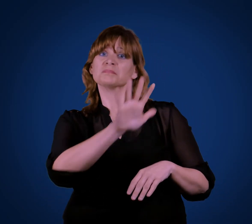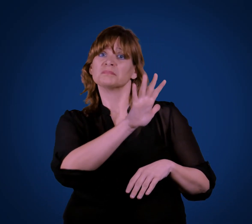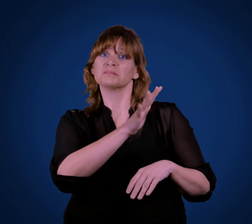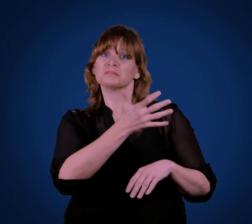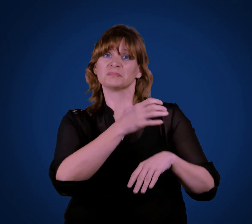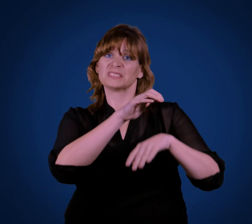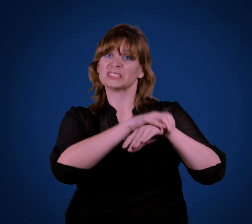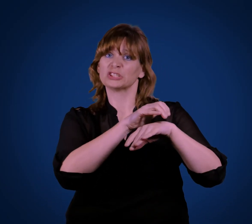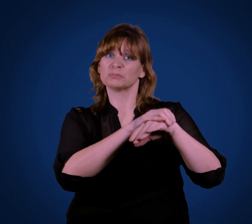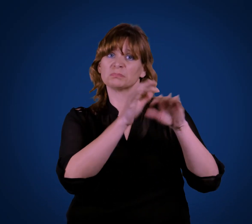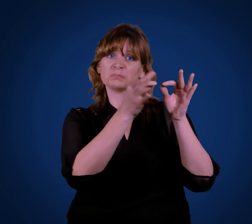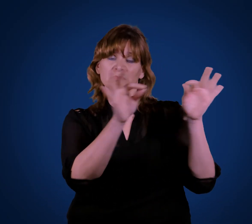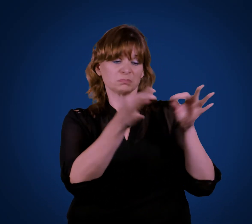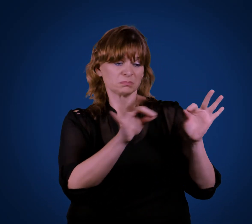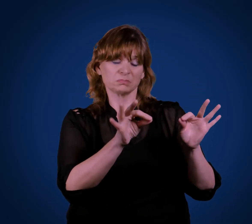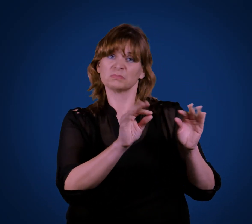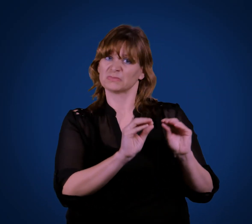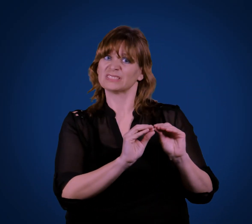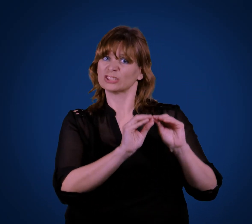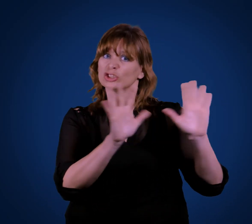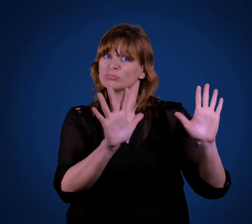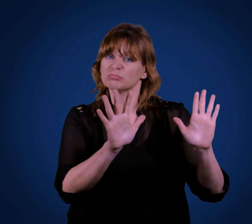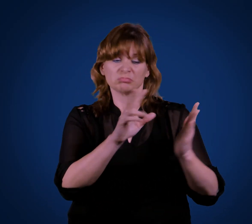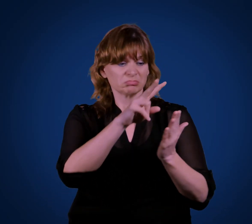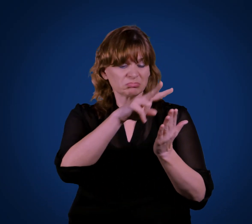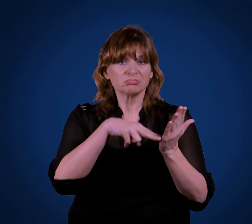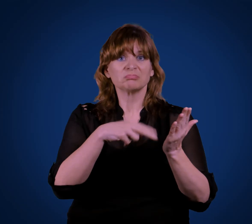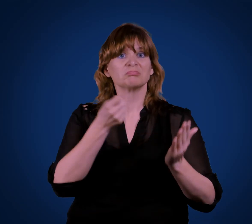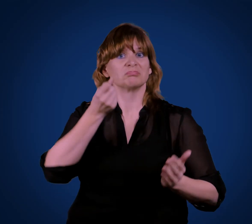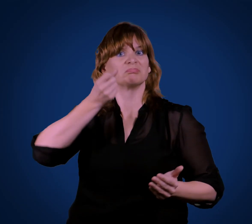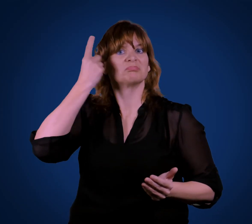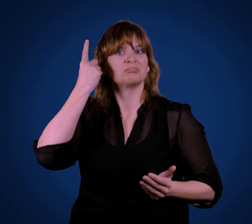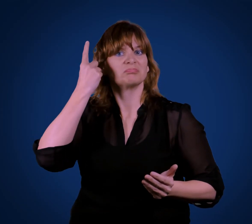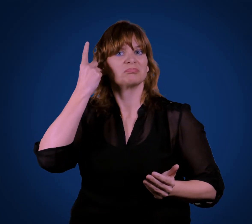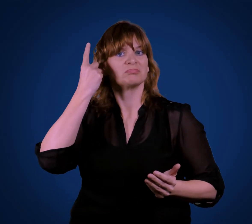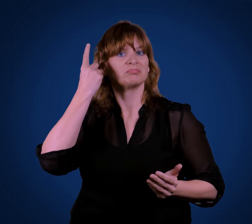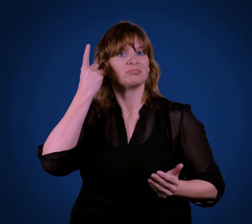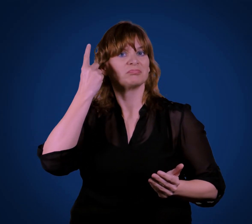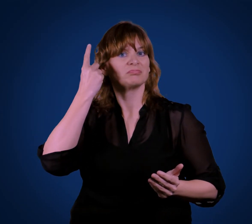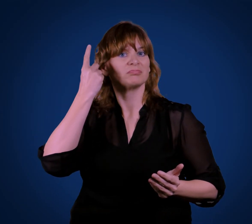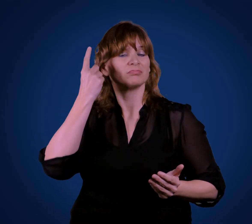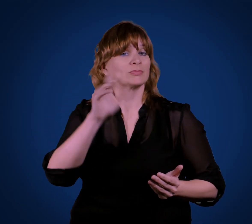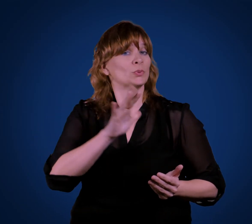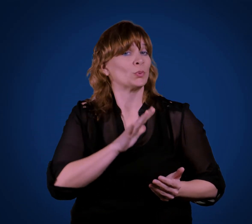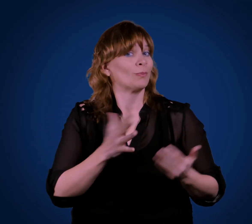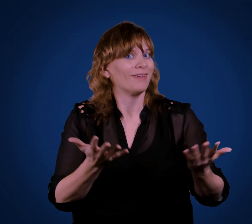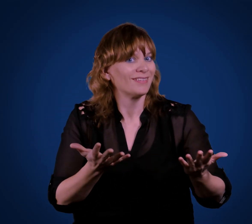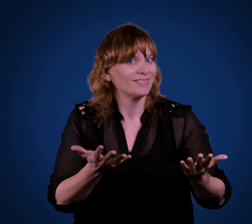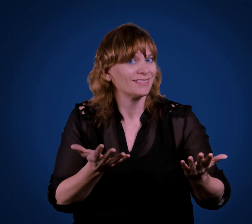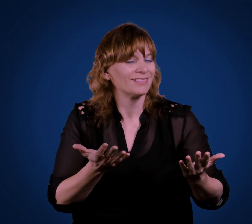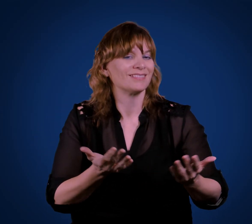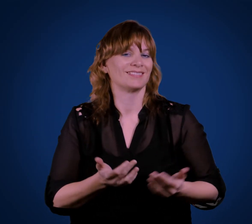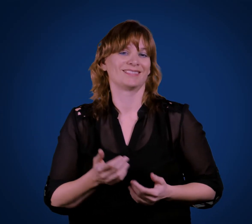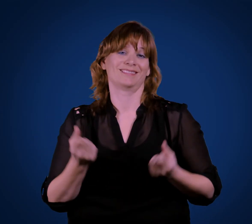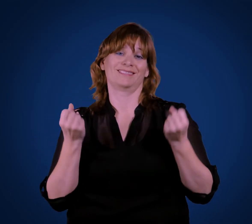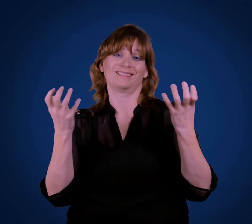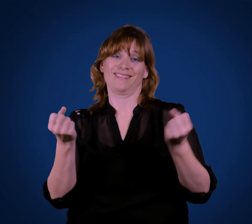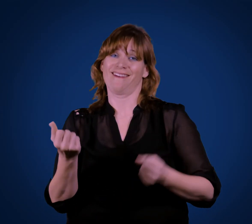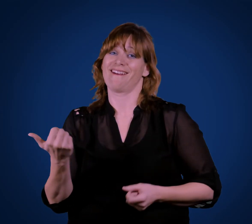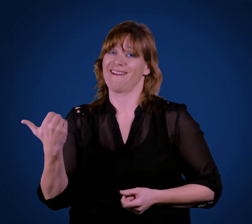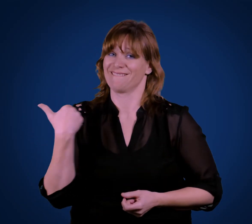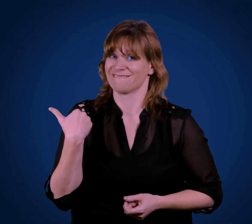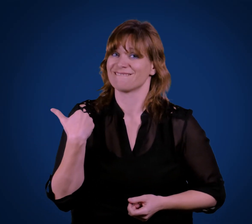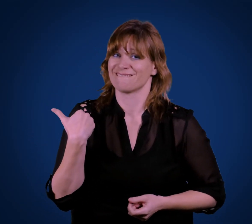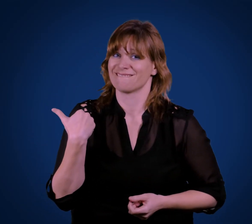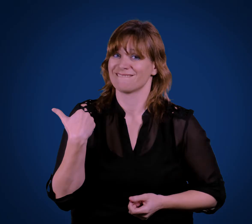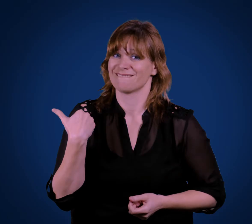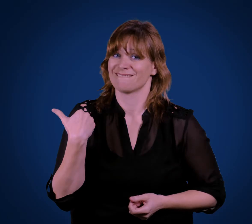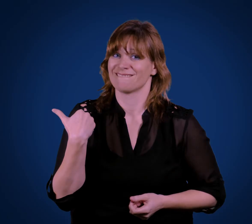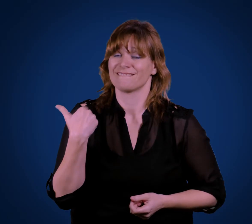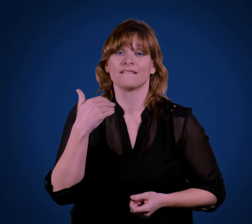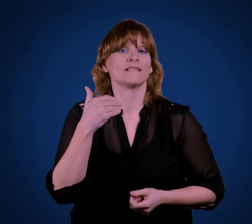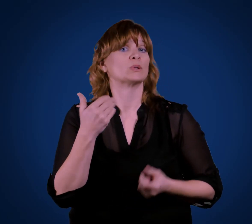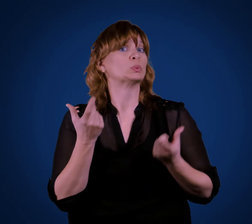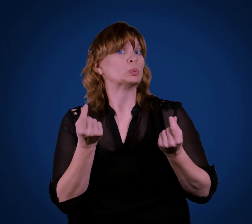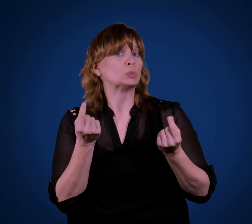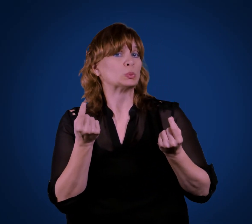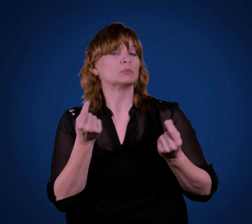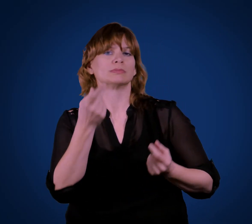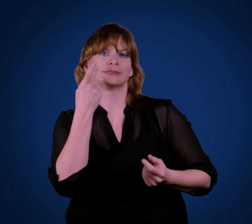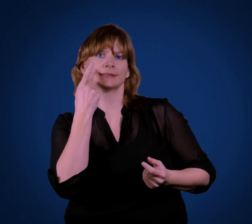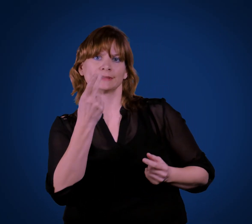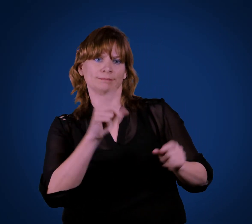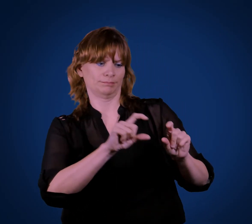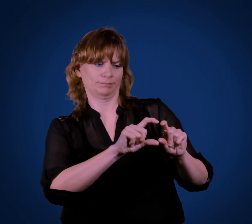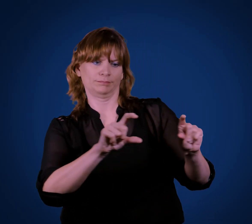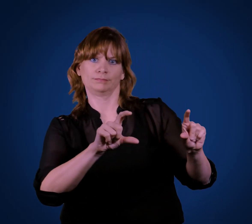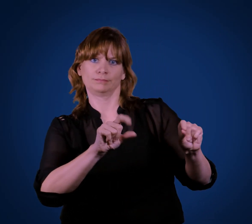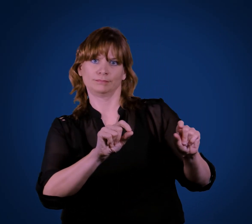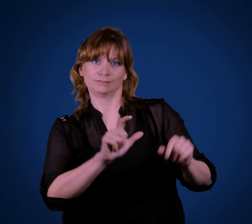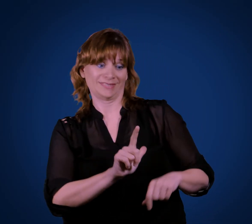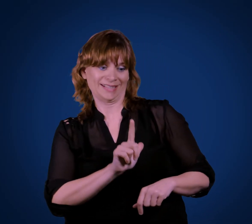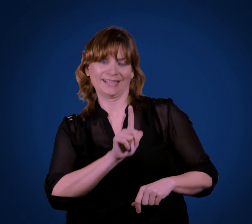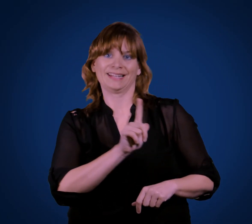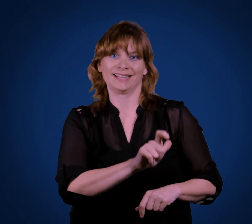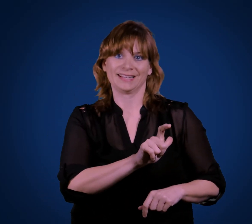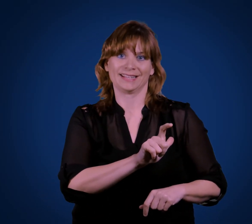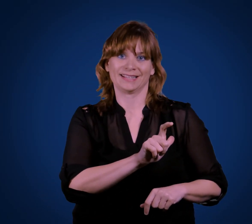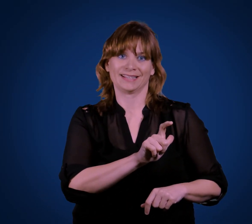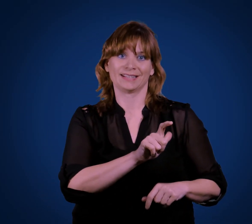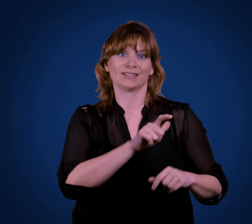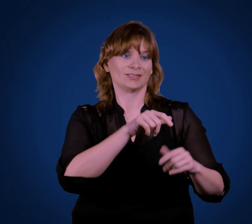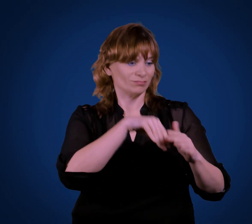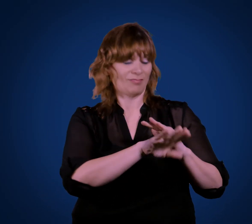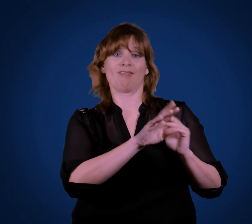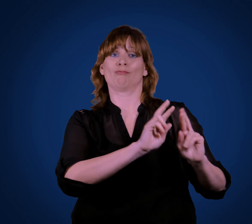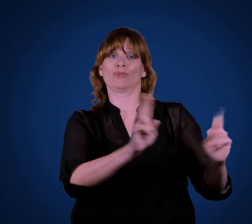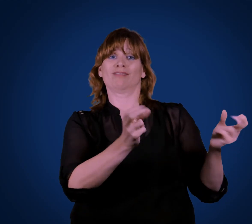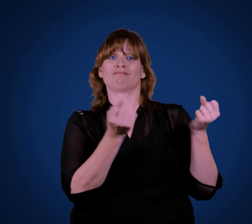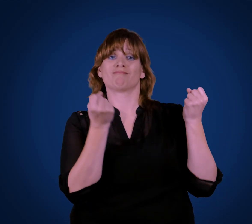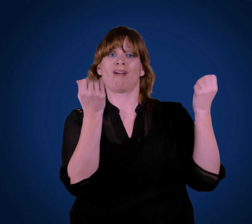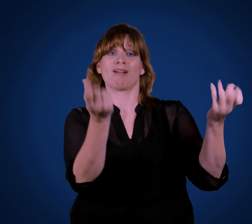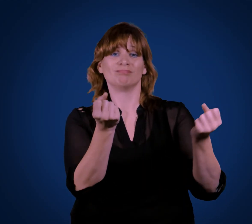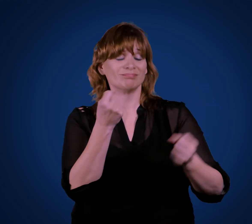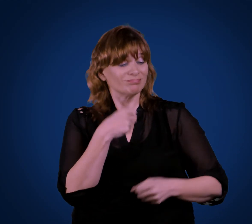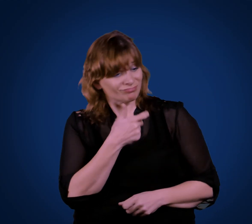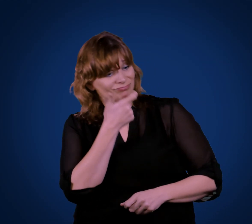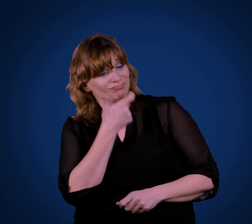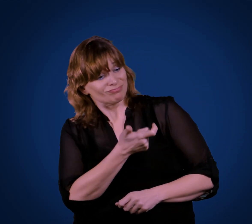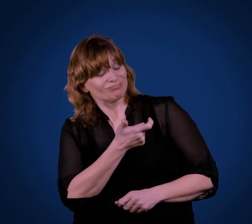Here on the Deaf site you will find information in plain language.